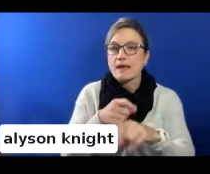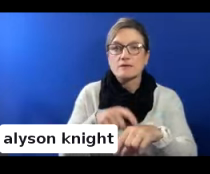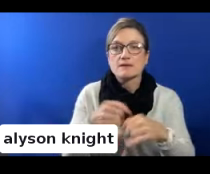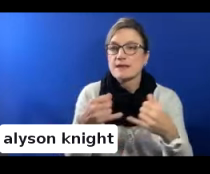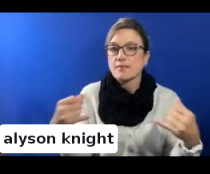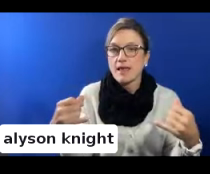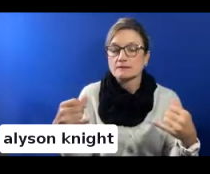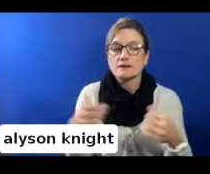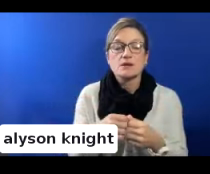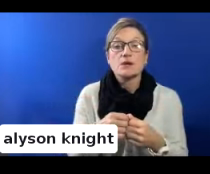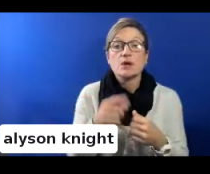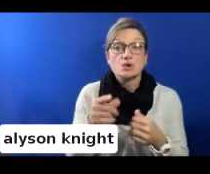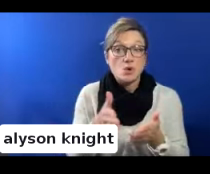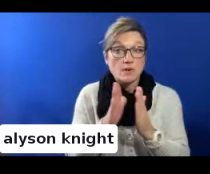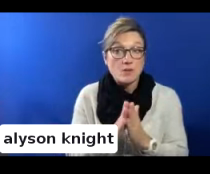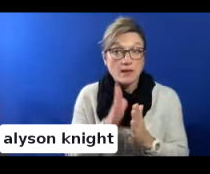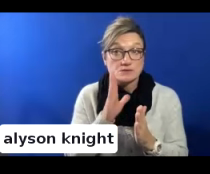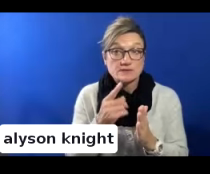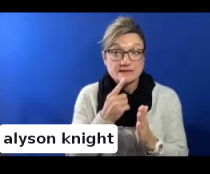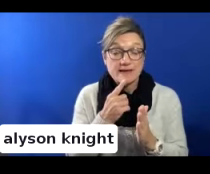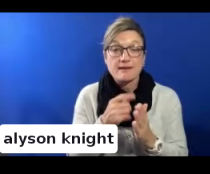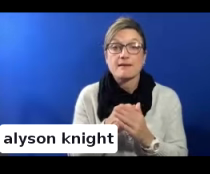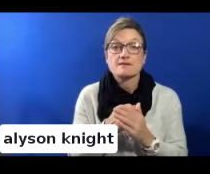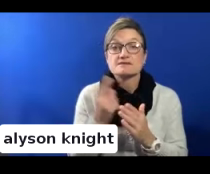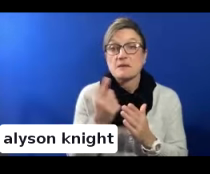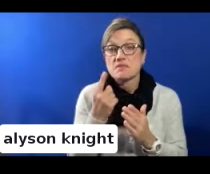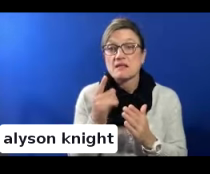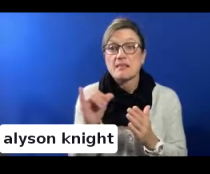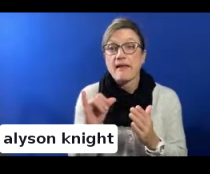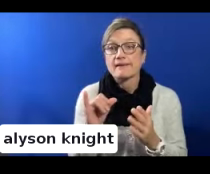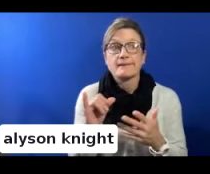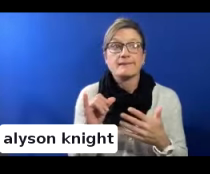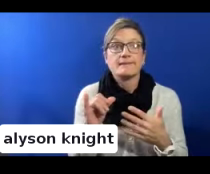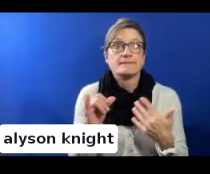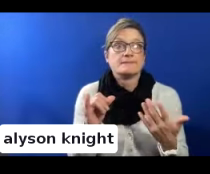Your requests would state something like, due to an emergency the